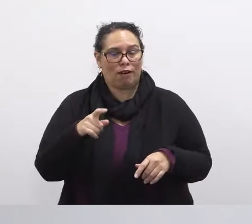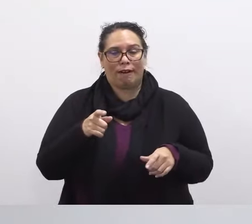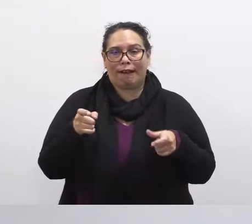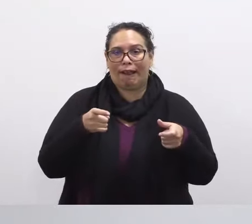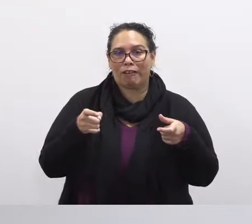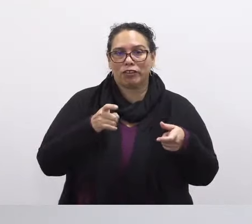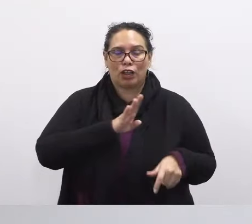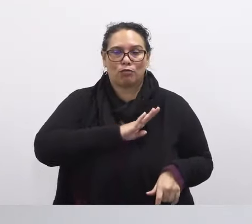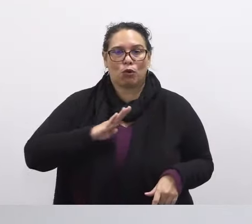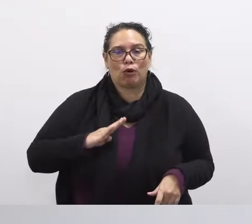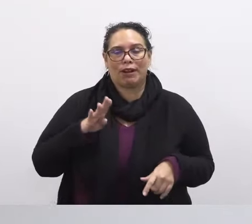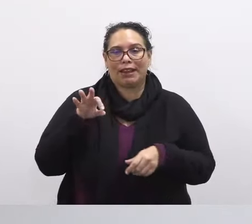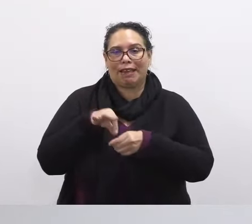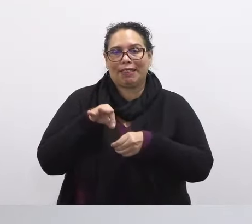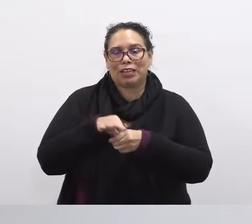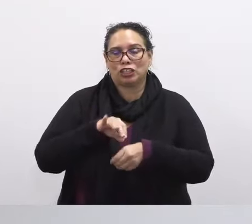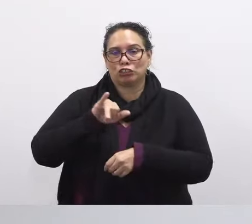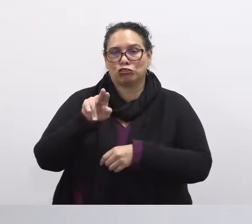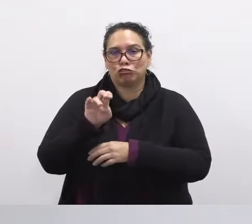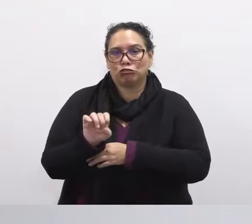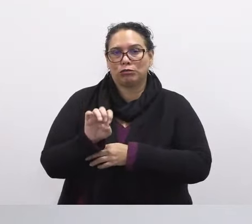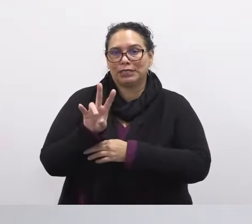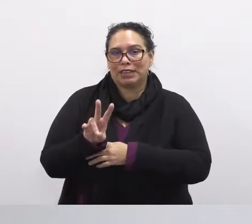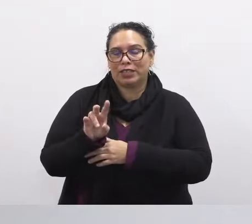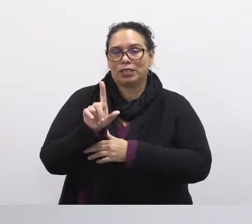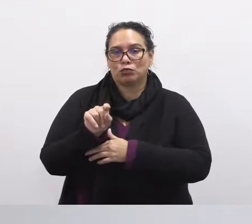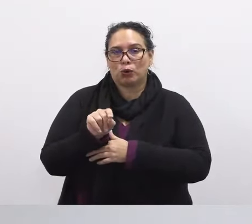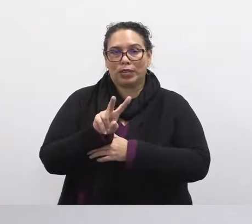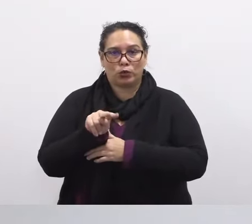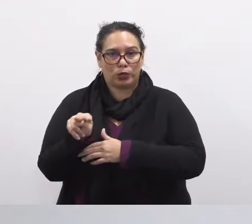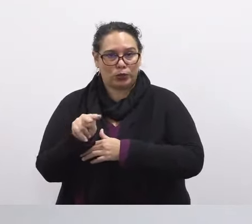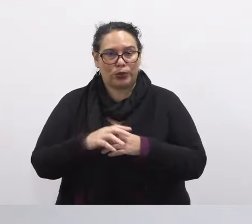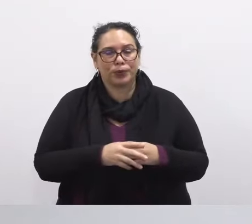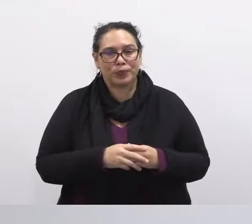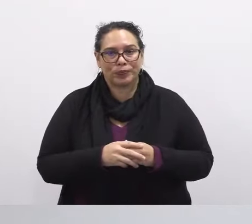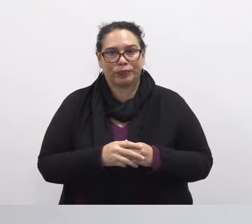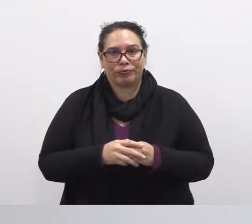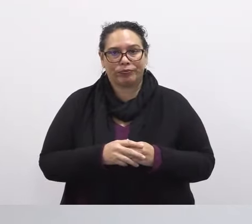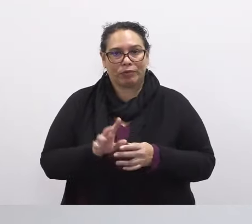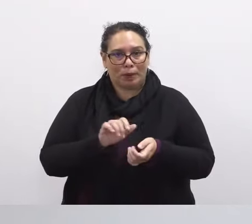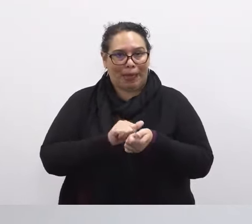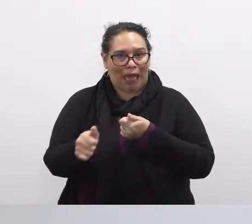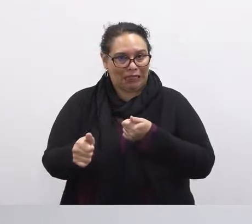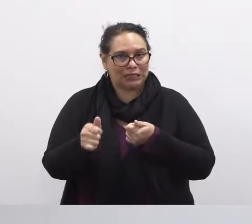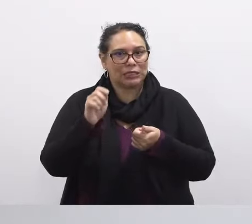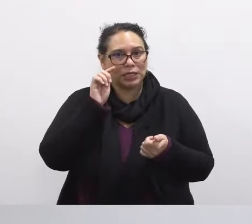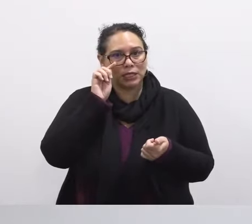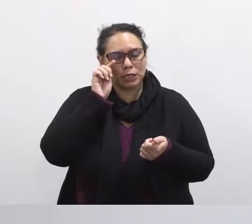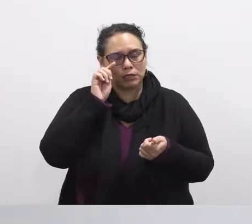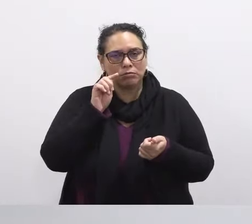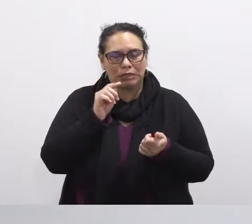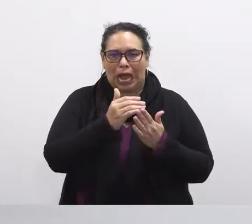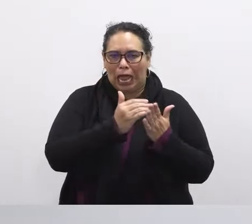called for June 7th, 2022. We passed an item at our last board meeting,